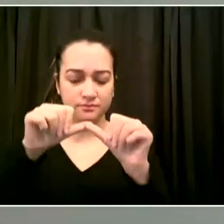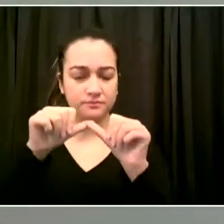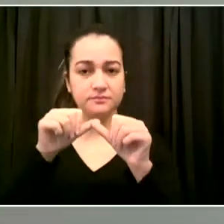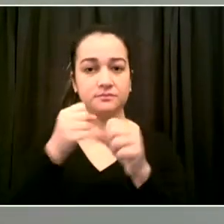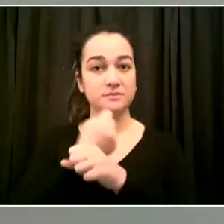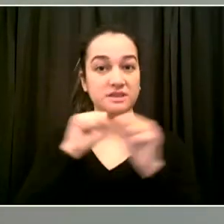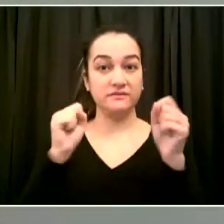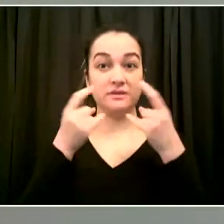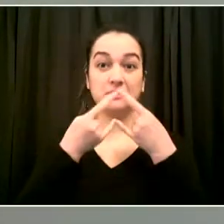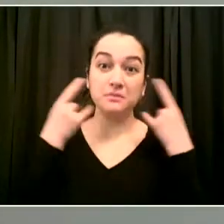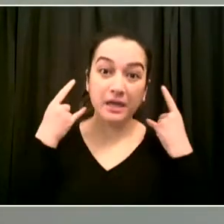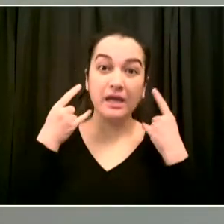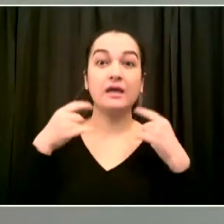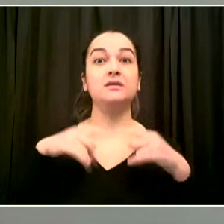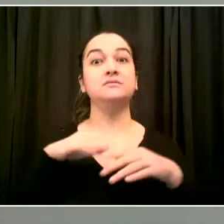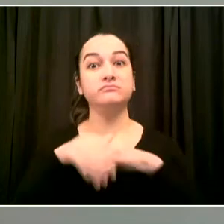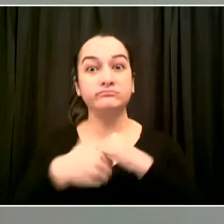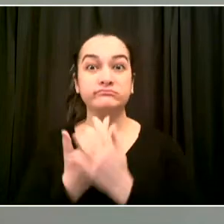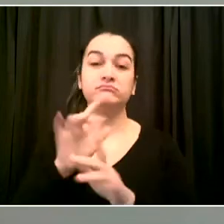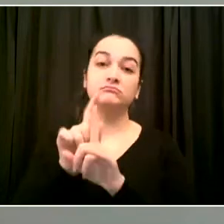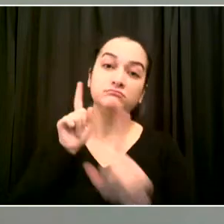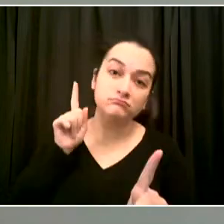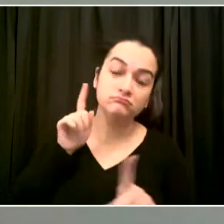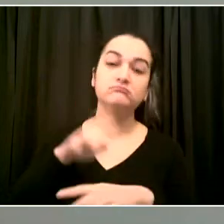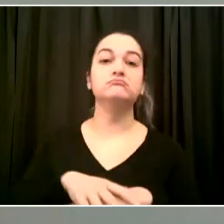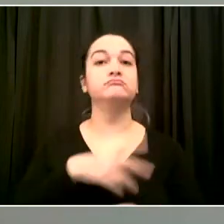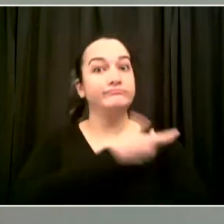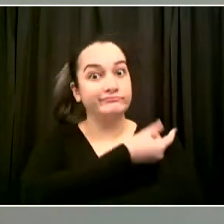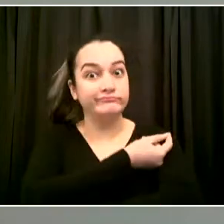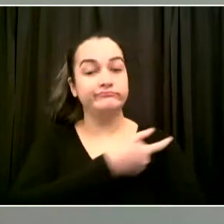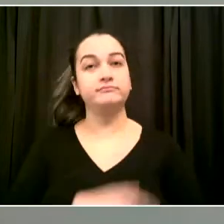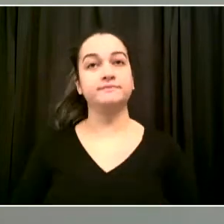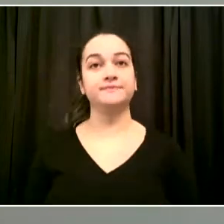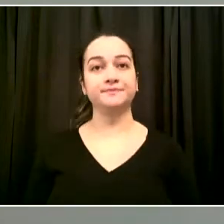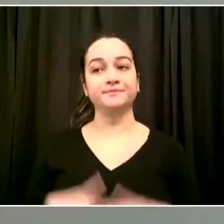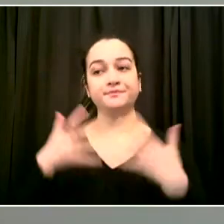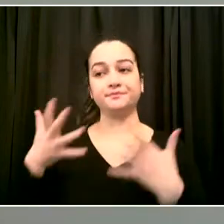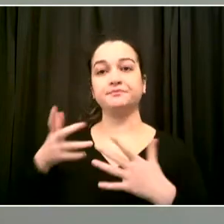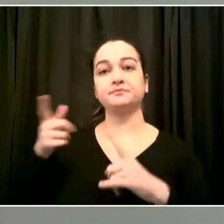DR., OYU WANT TO FINISH UP THAT ESQUTION? WE HAVE BEEN